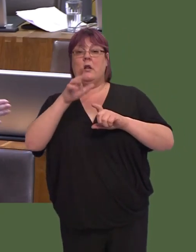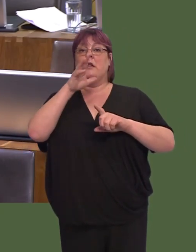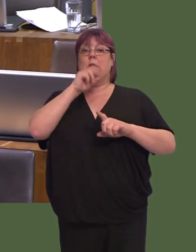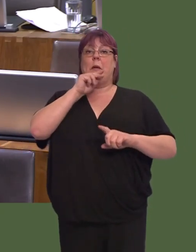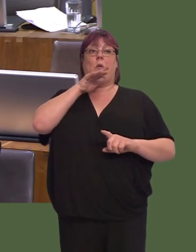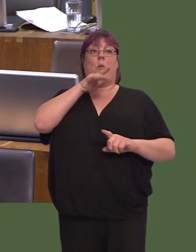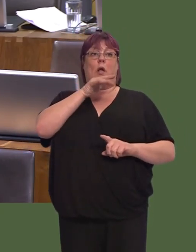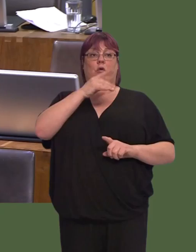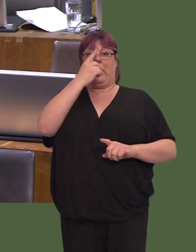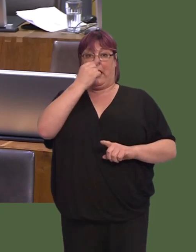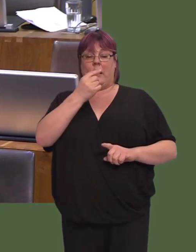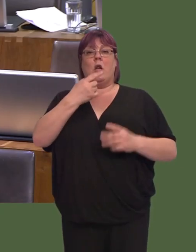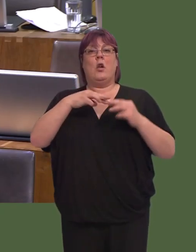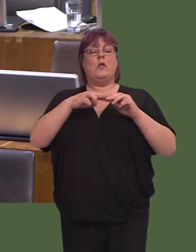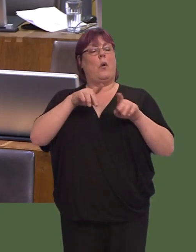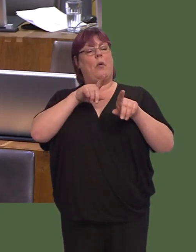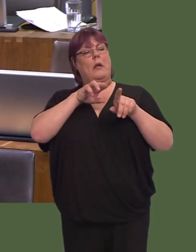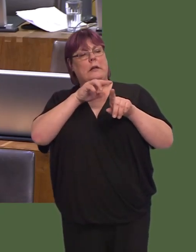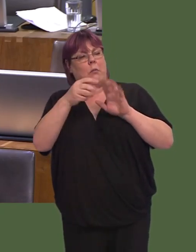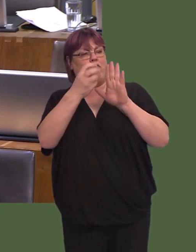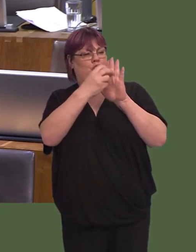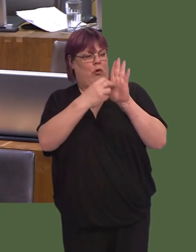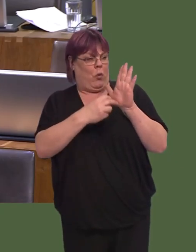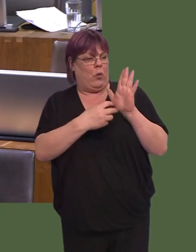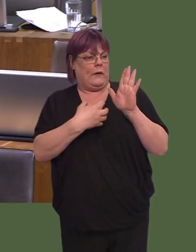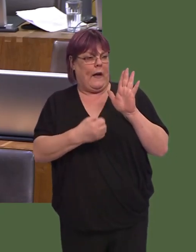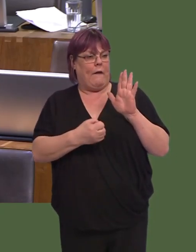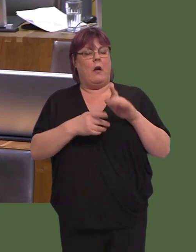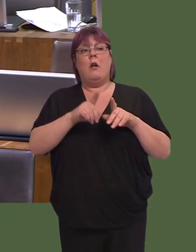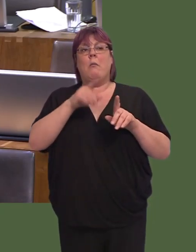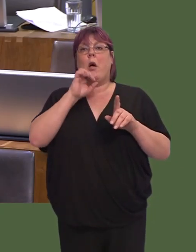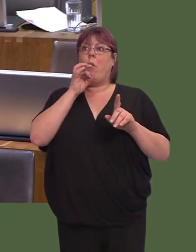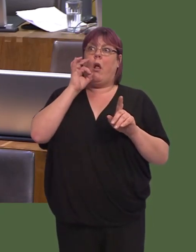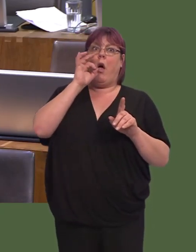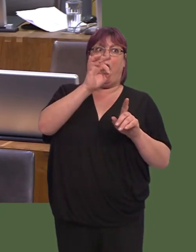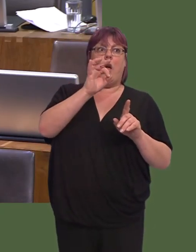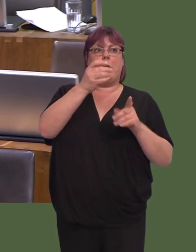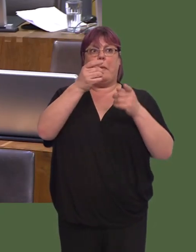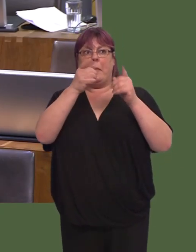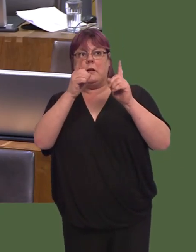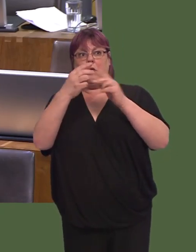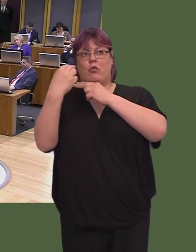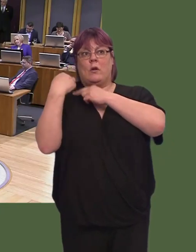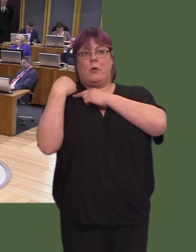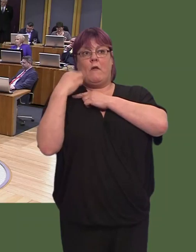preschool into the primary stage provision, but I'll ask the Minister with responsibility